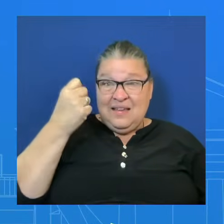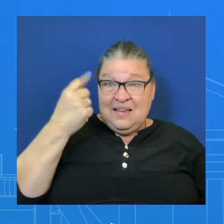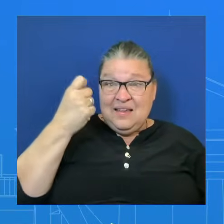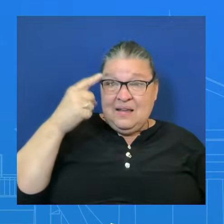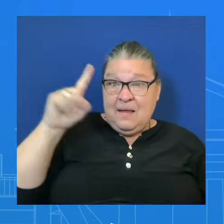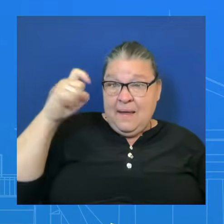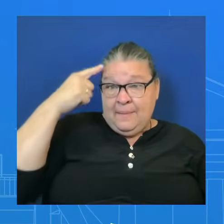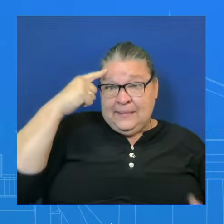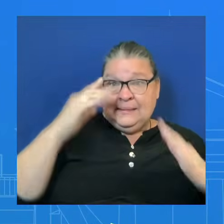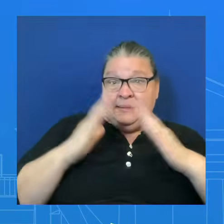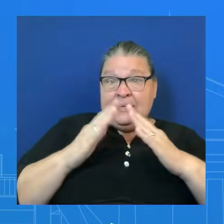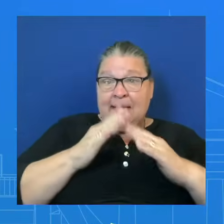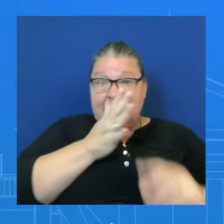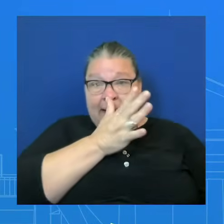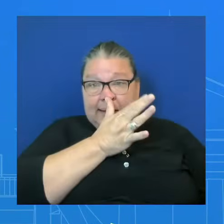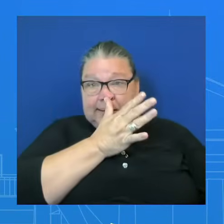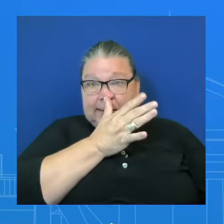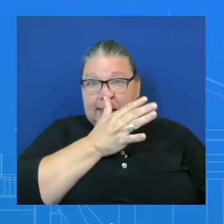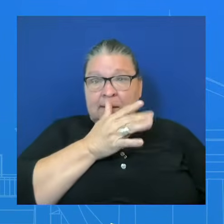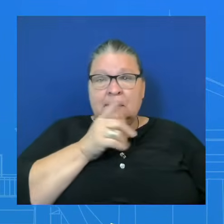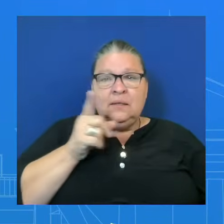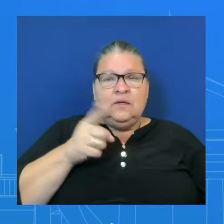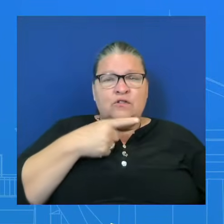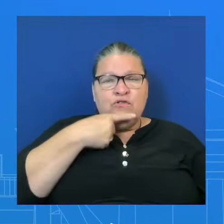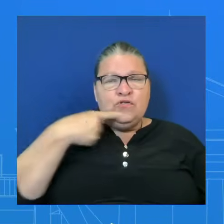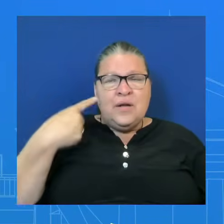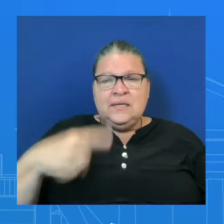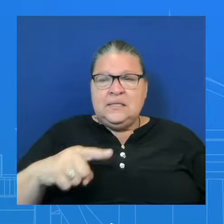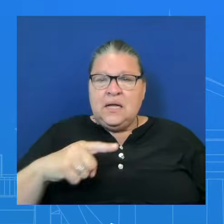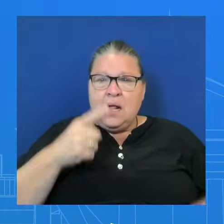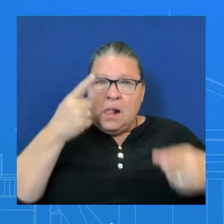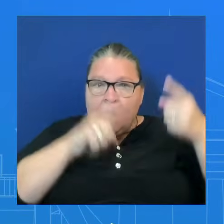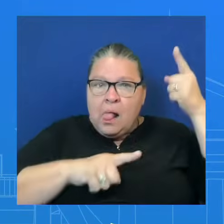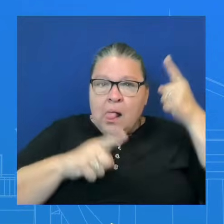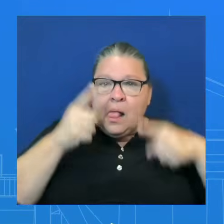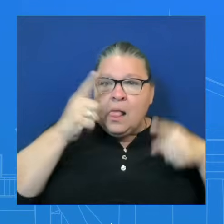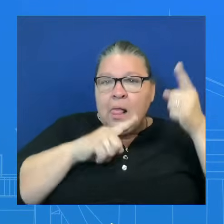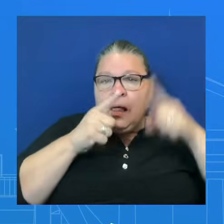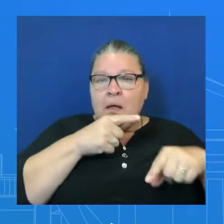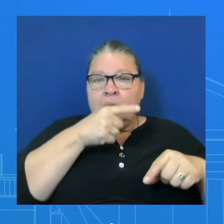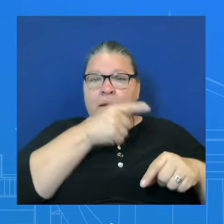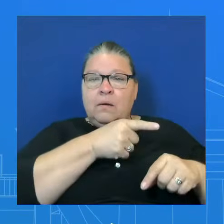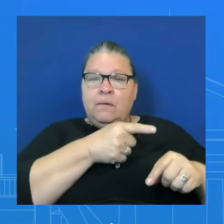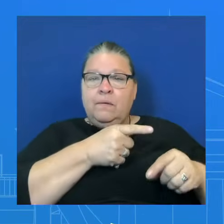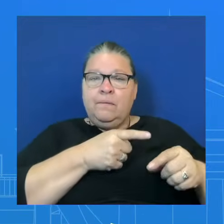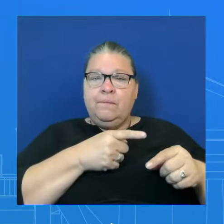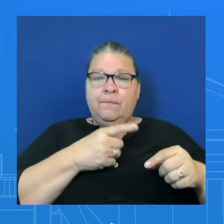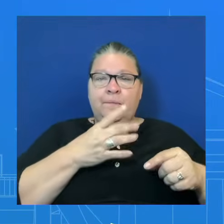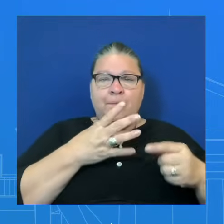and conduct an opposition meeting. These actors provoked, trained, and oversaw groups in democratic countries